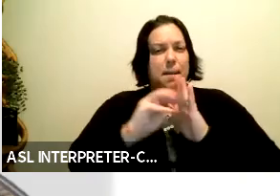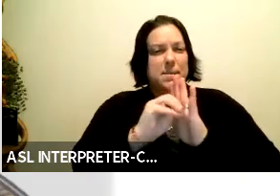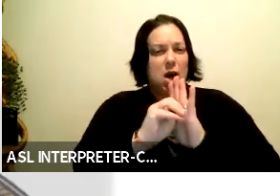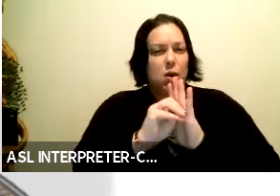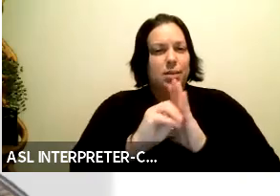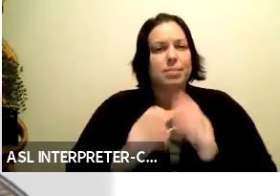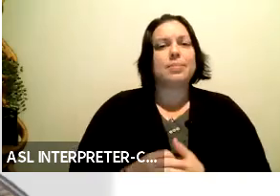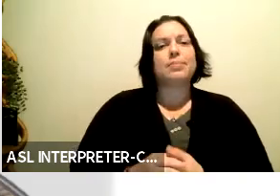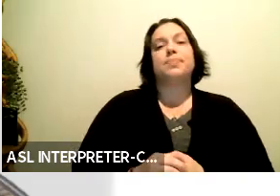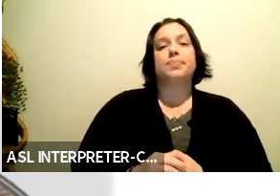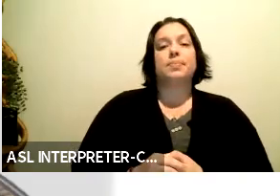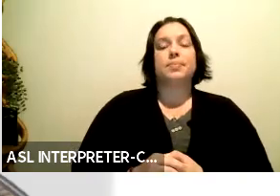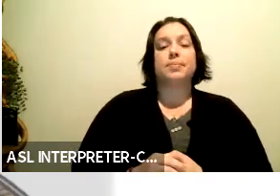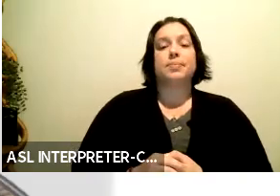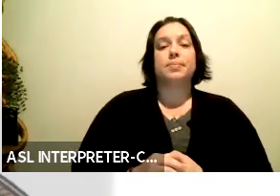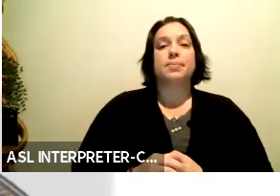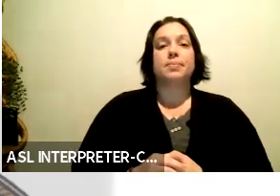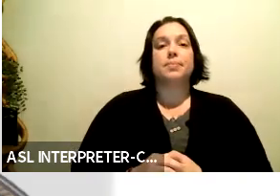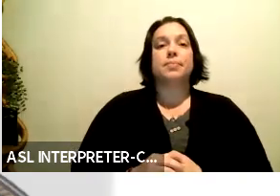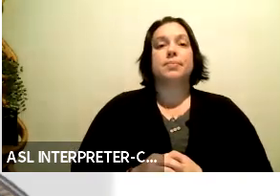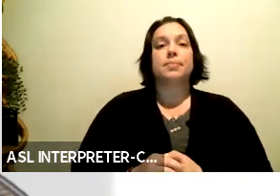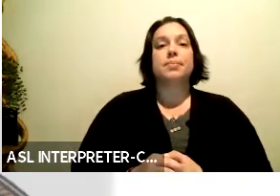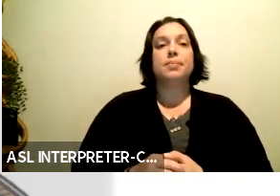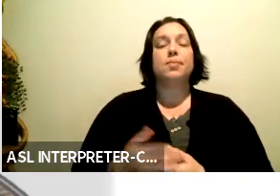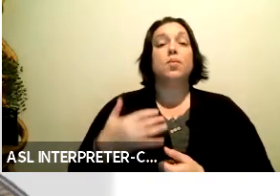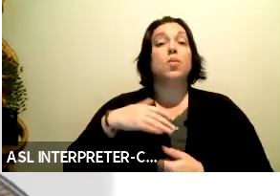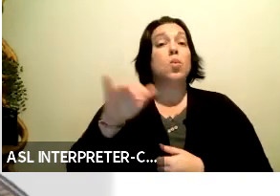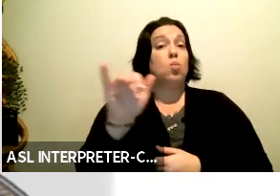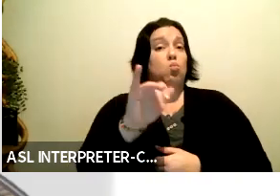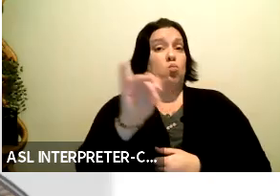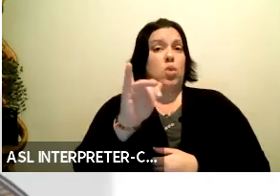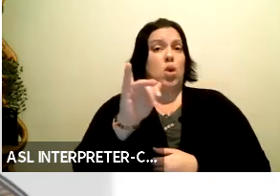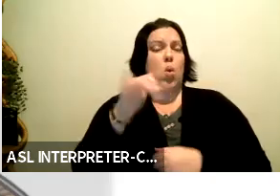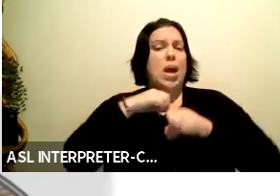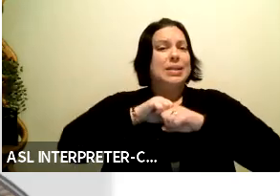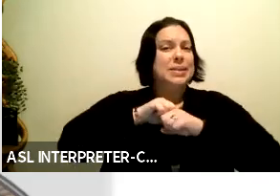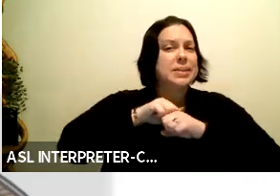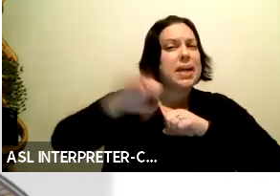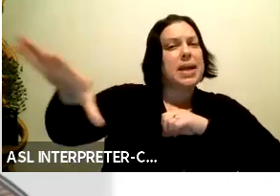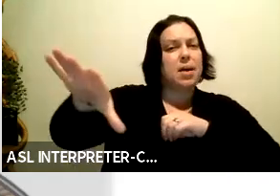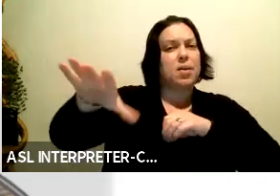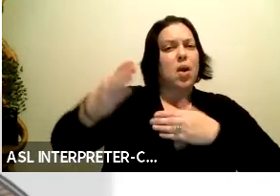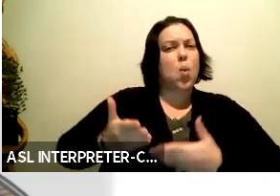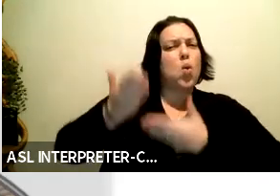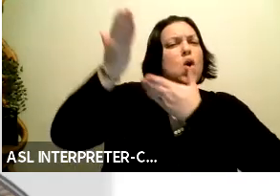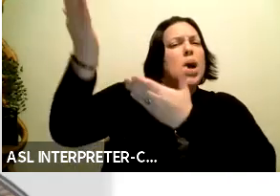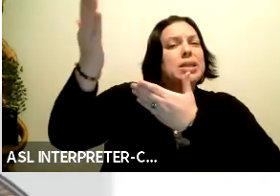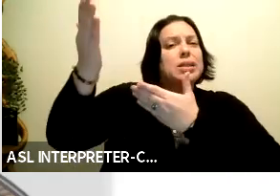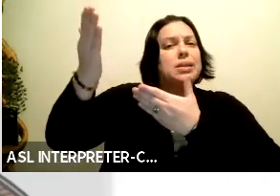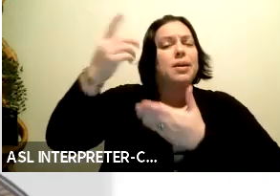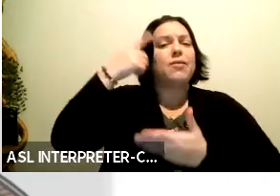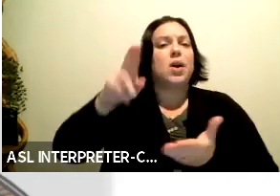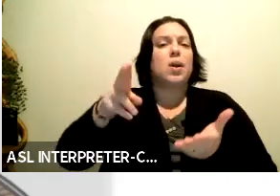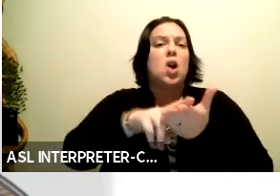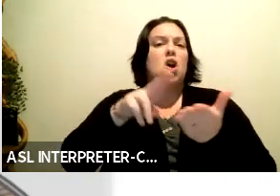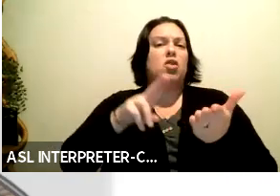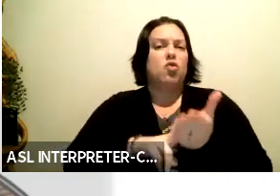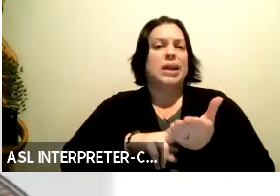also had we also sent out a Request for Proposal for those contracted whole community inclusion